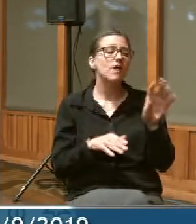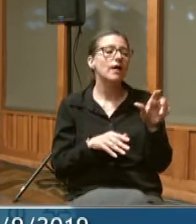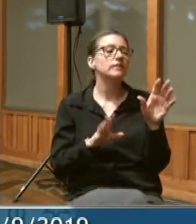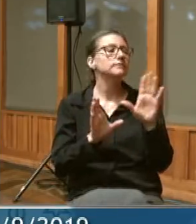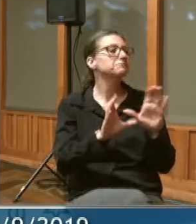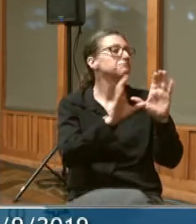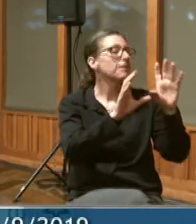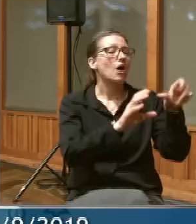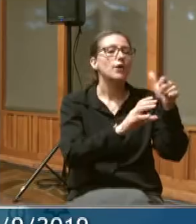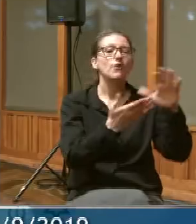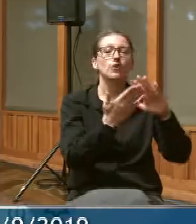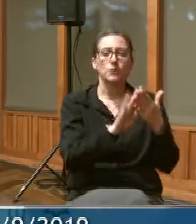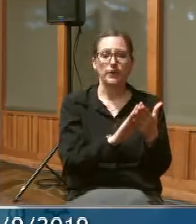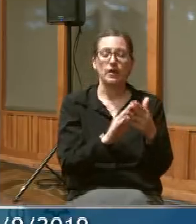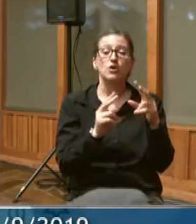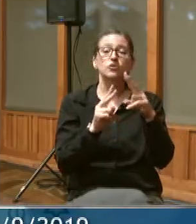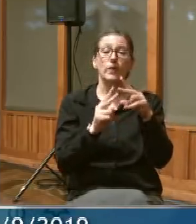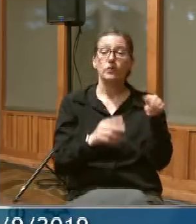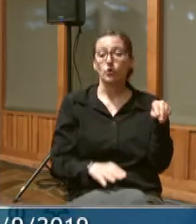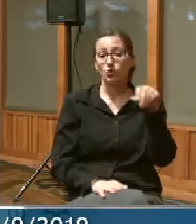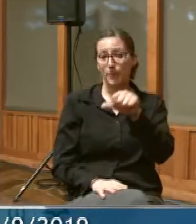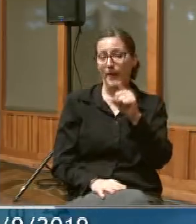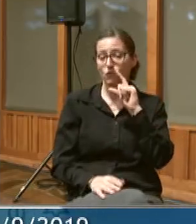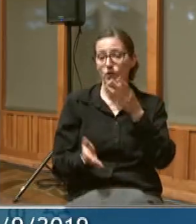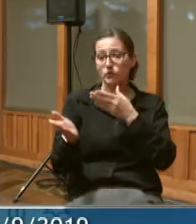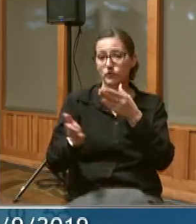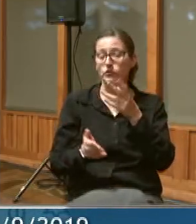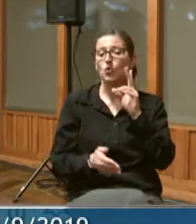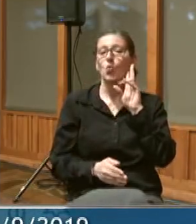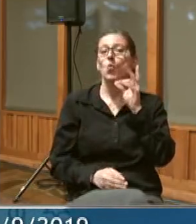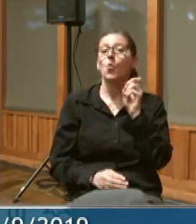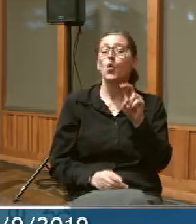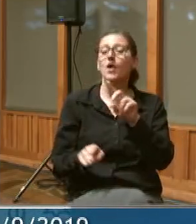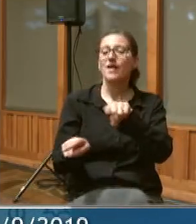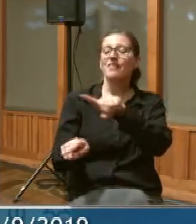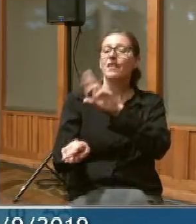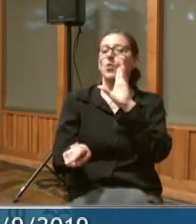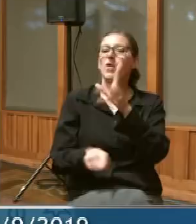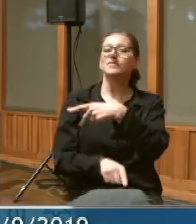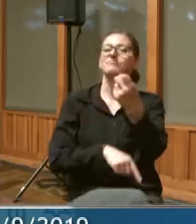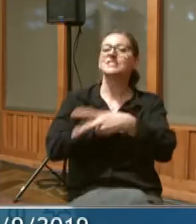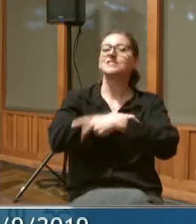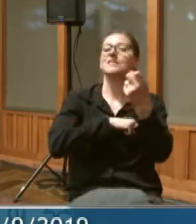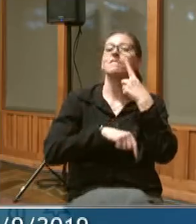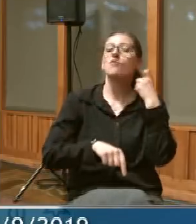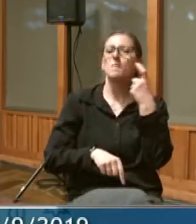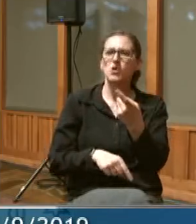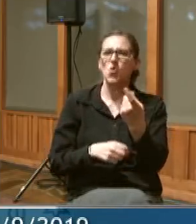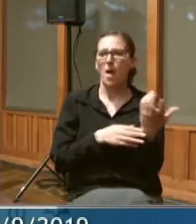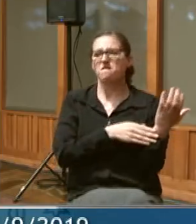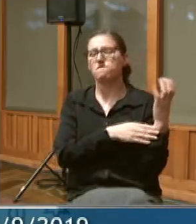THEIR DANCE CLASS, WEIGHT ROOMS. YOU WANT TO TAKE AWAY THEIR COMMUNITY THEY ARE GOING TO GET IT ANOTHER WAY.